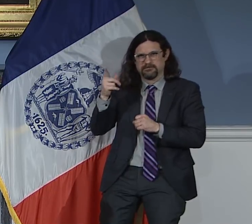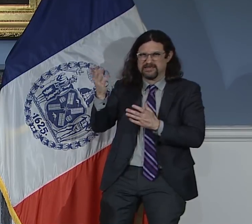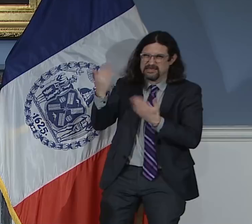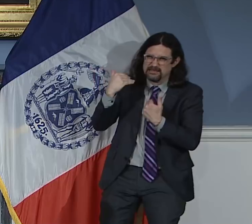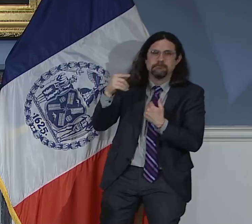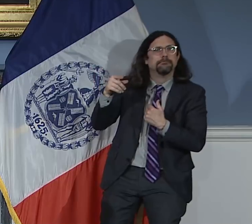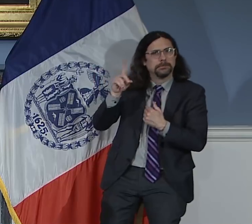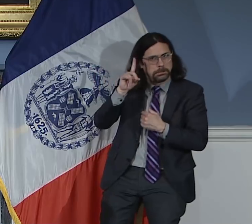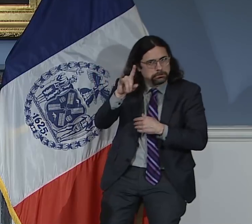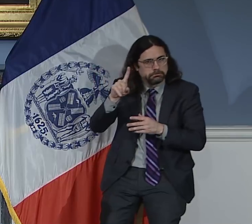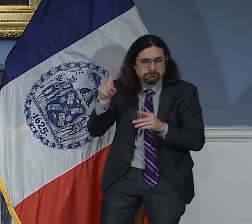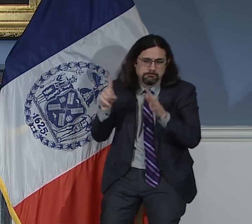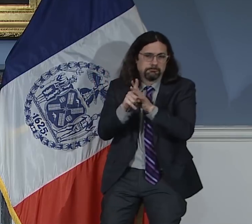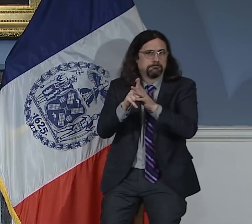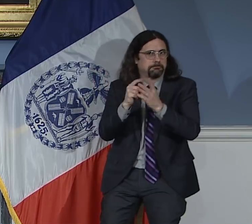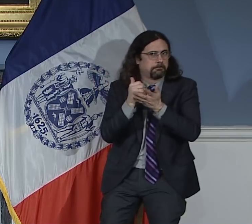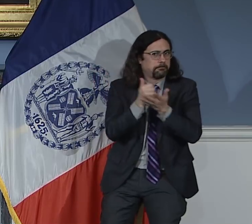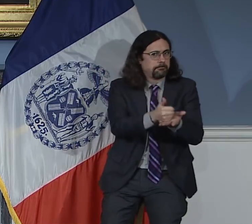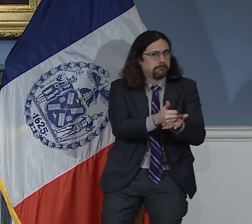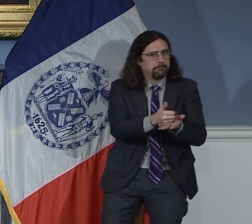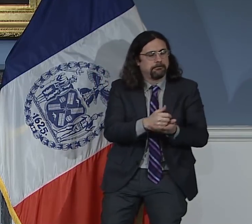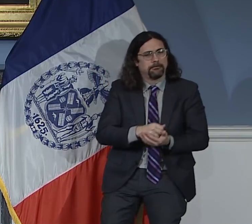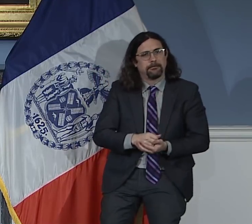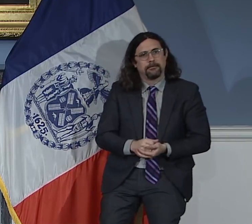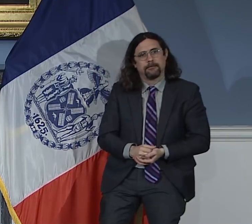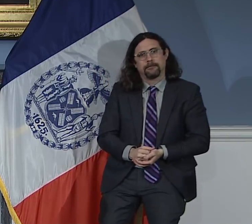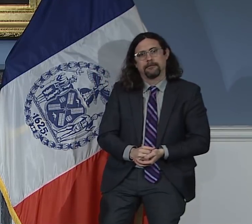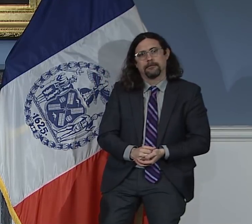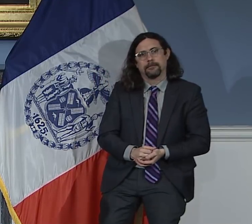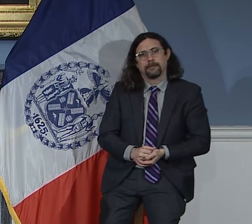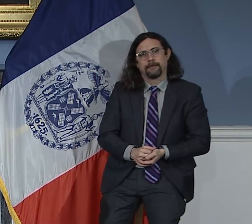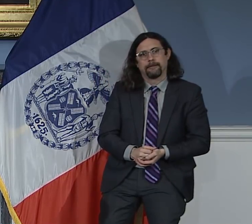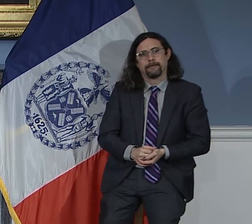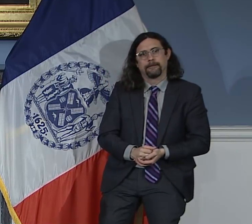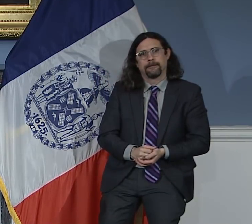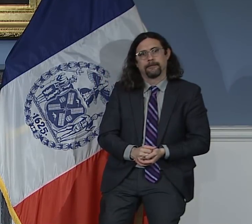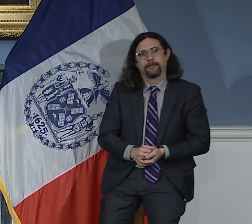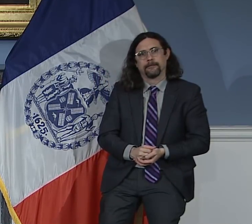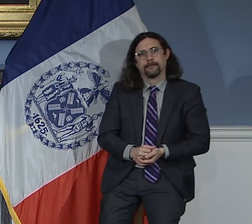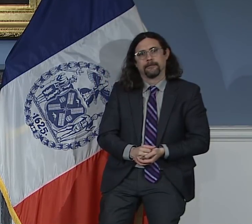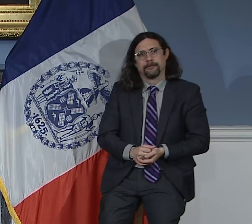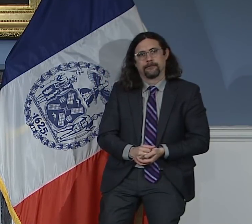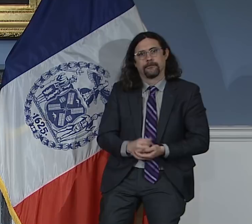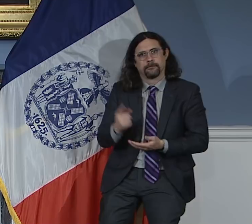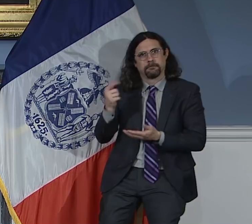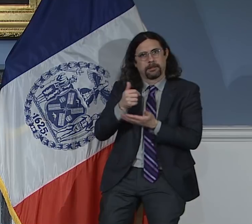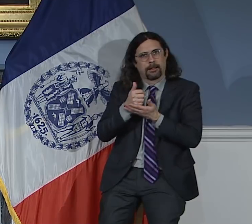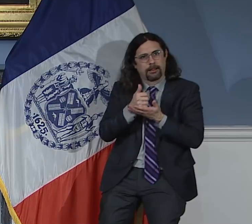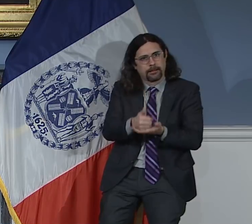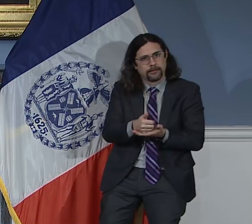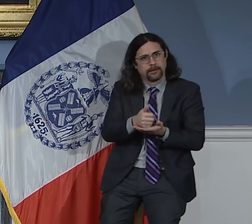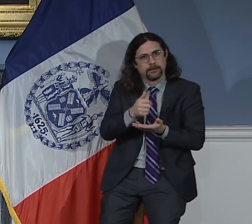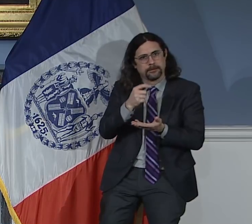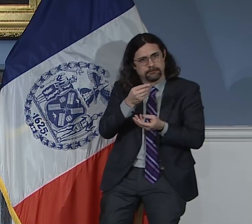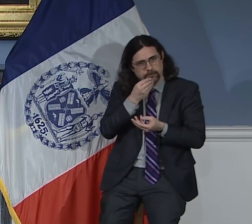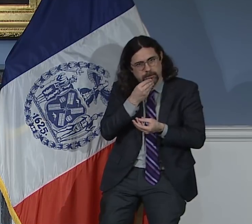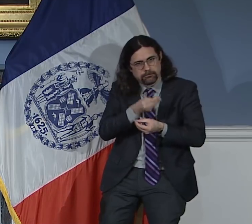LOCAL 237 WHO HAVE ANSWERED THE CALL, STOODUP TO HELP OUR CHILDREN AND THOSE